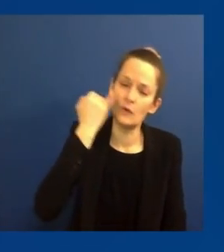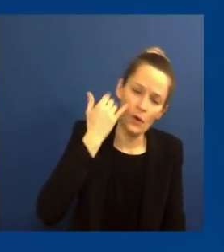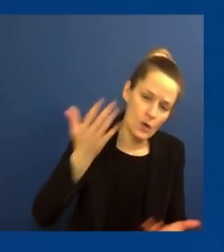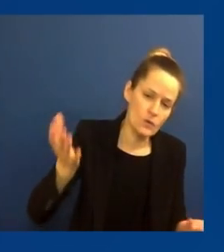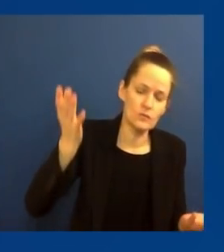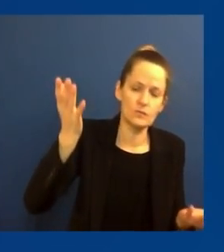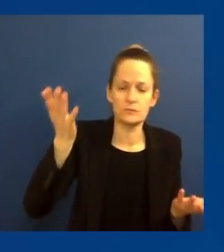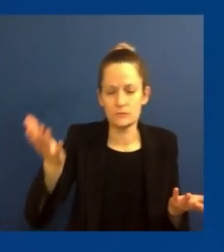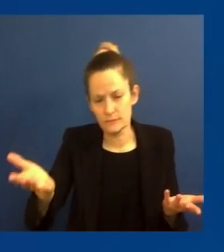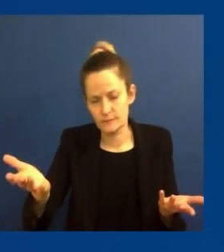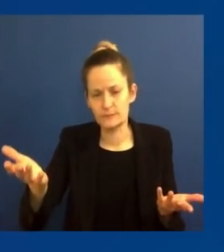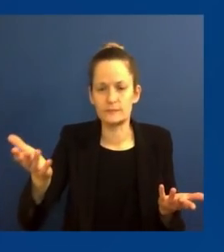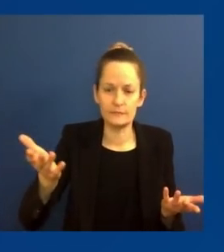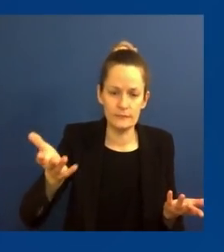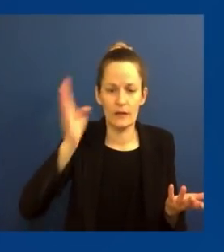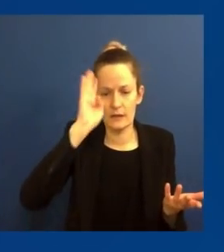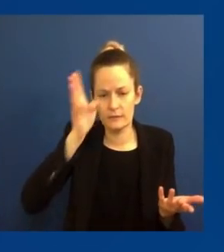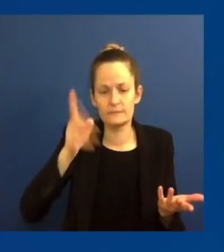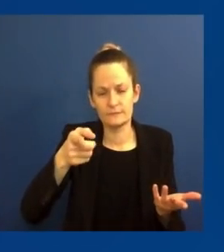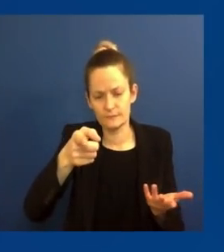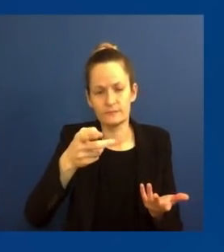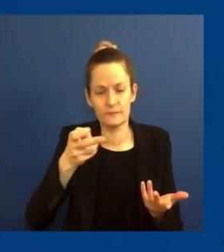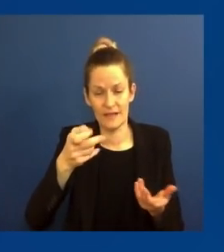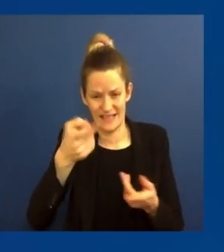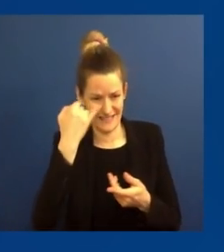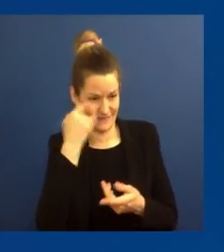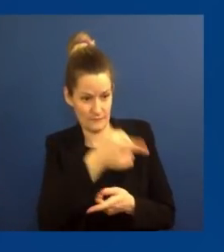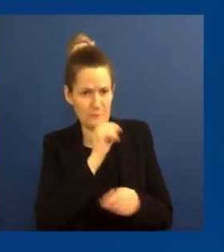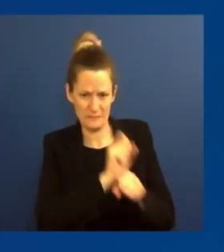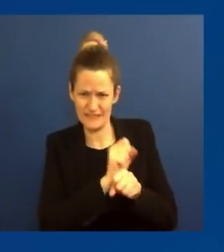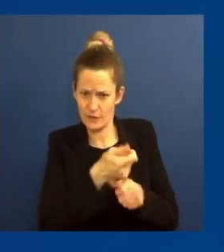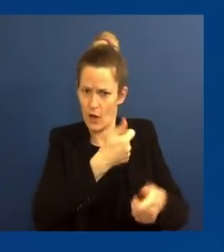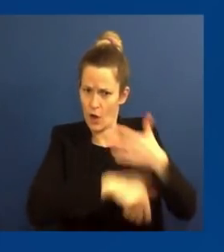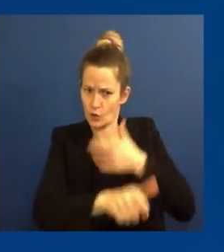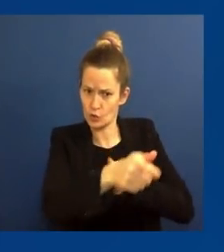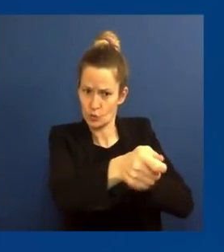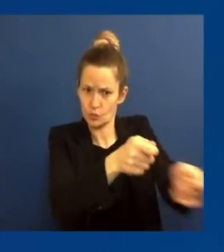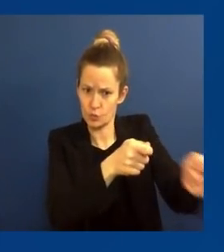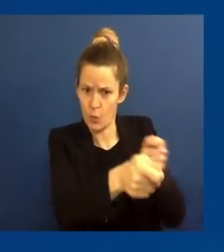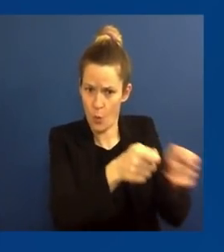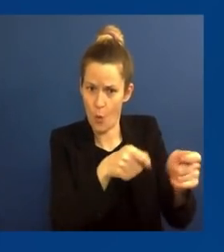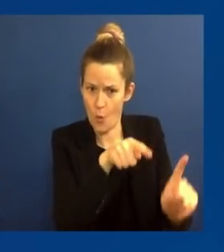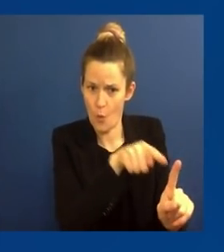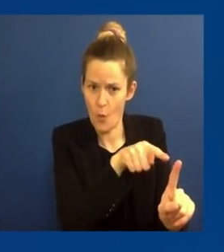but we're faced with another surprise with a variant that's so different